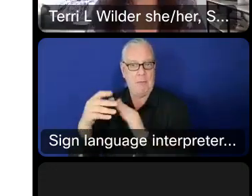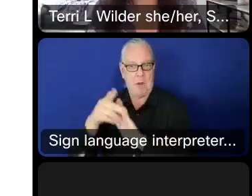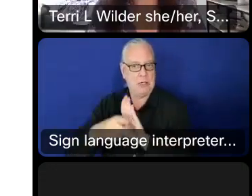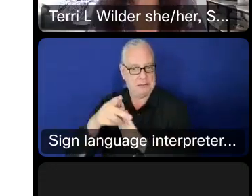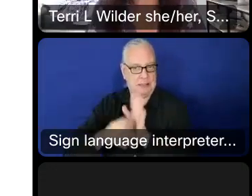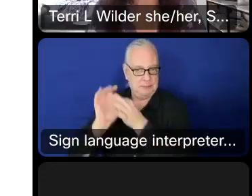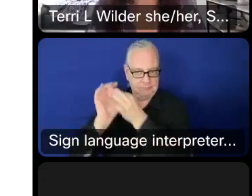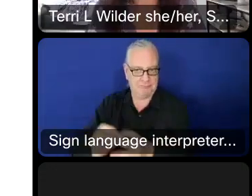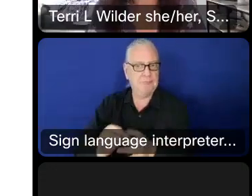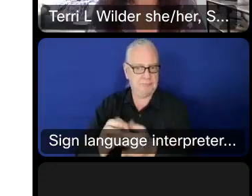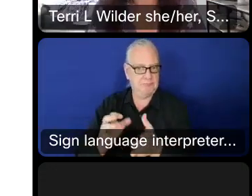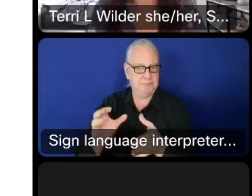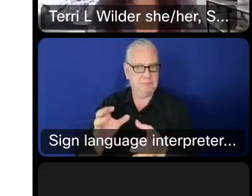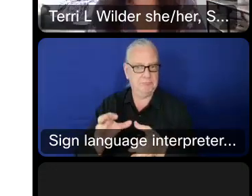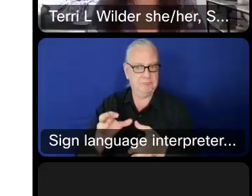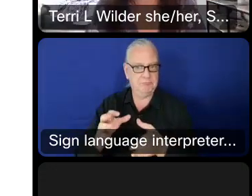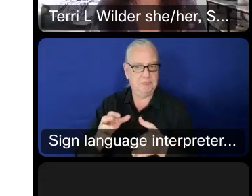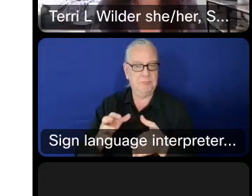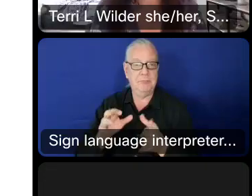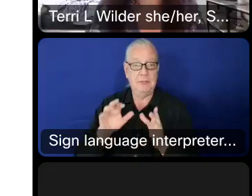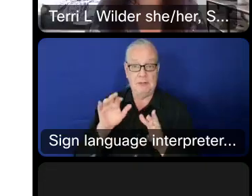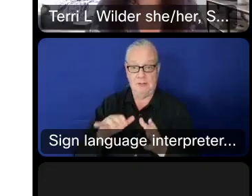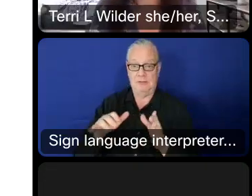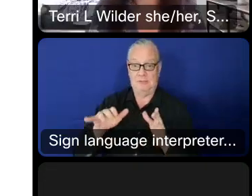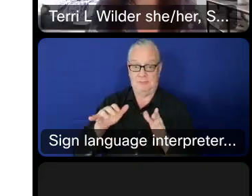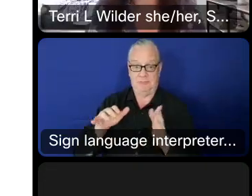really set the standard for how people living with HIV want to